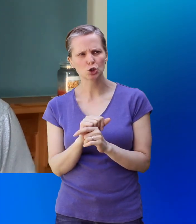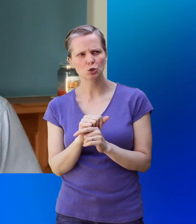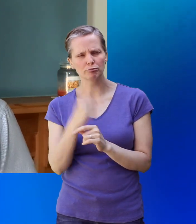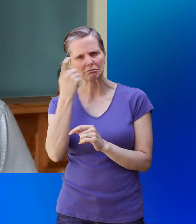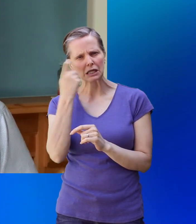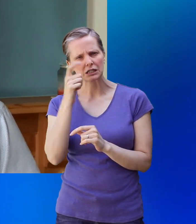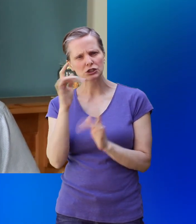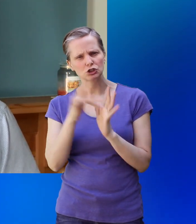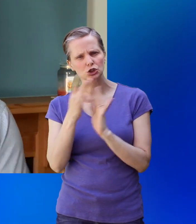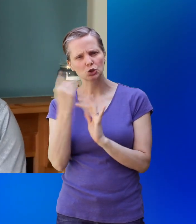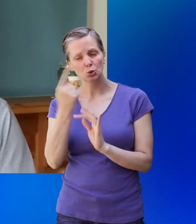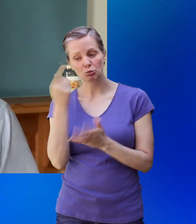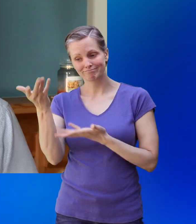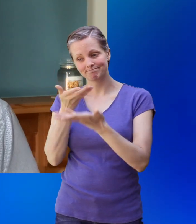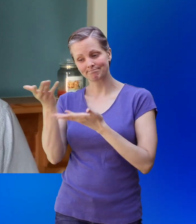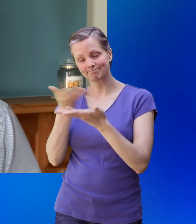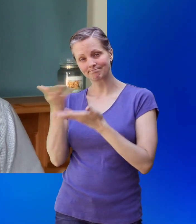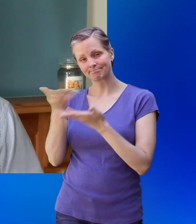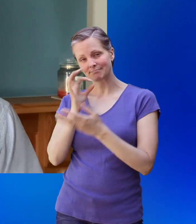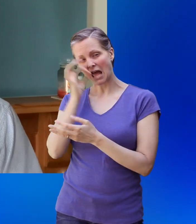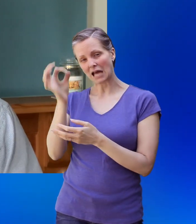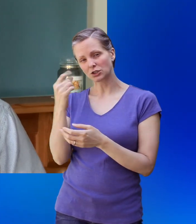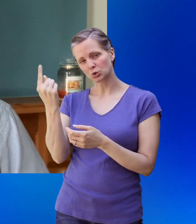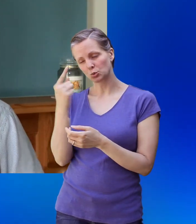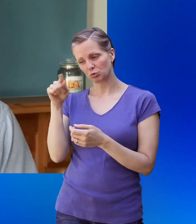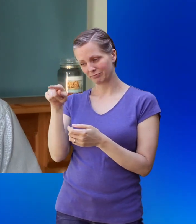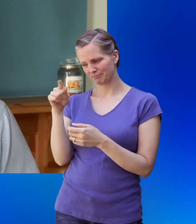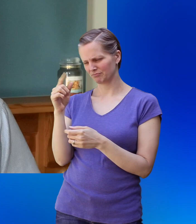someone today see what they think. But right now I'm gonna have a chat with